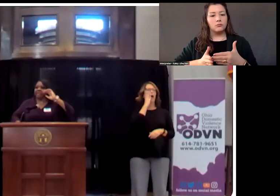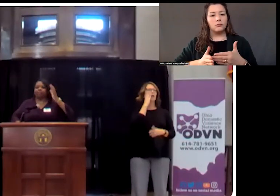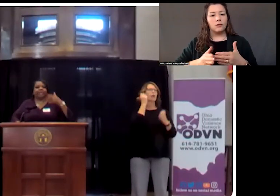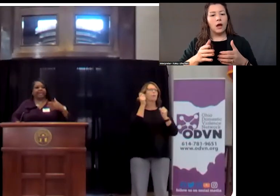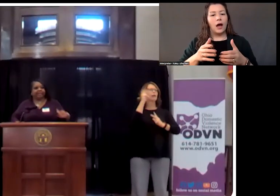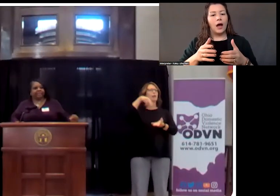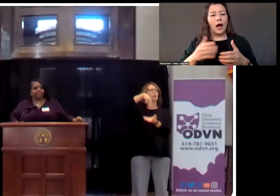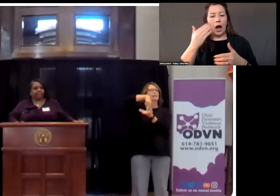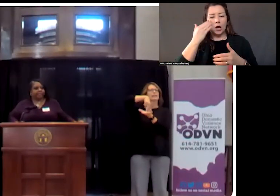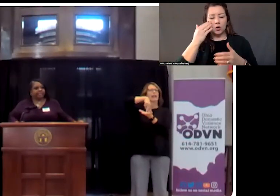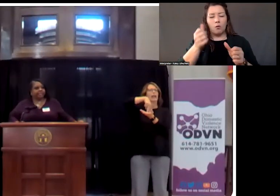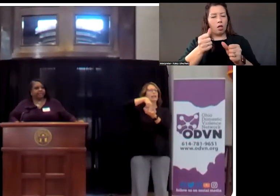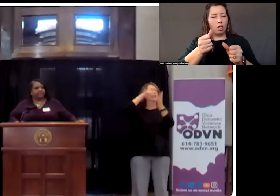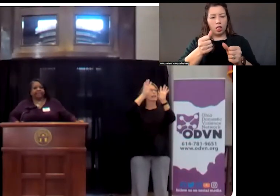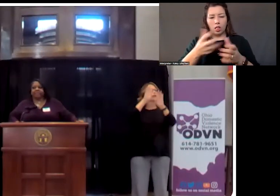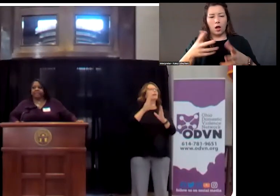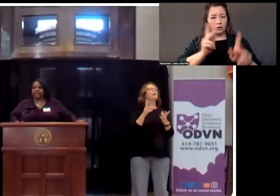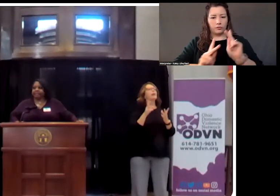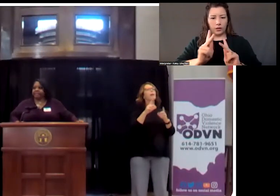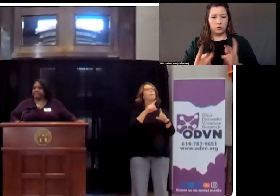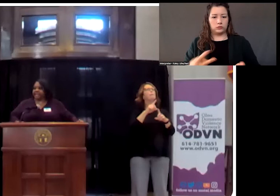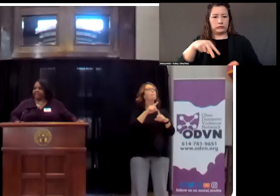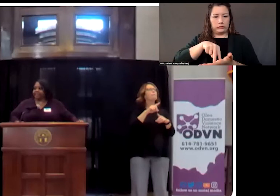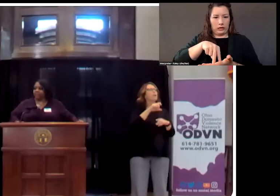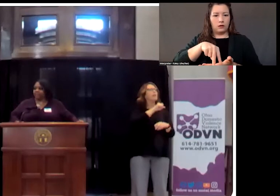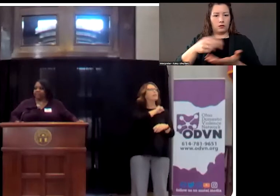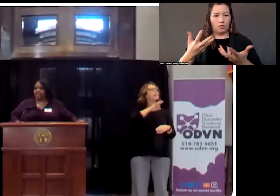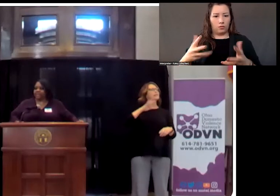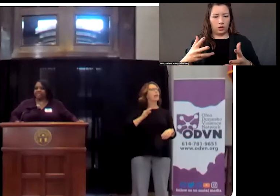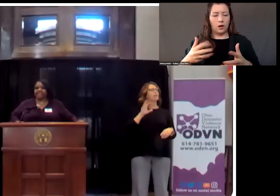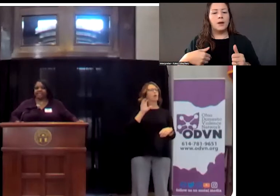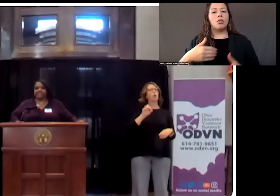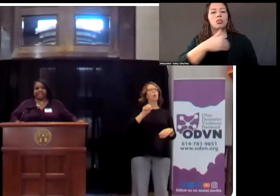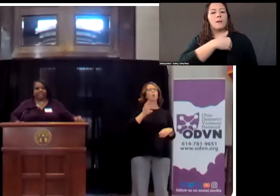can we have the members of the staff of ODVN just kind of stand